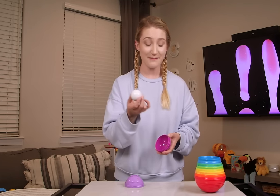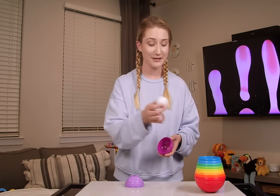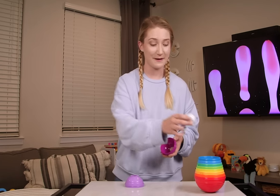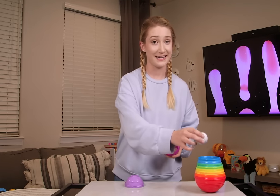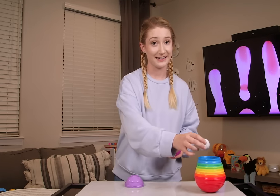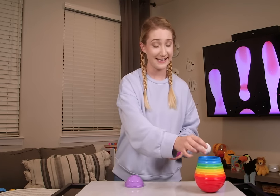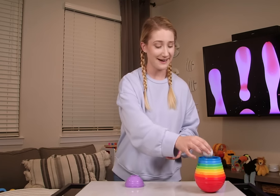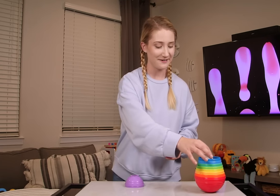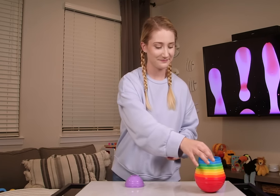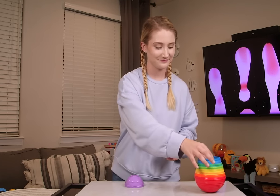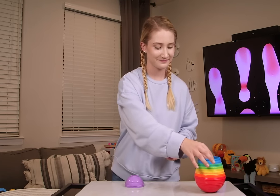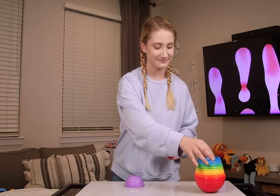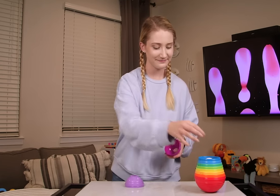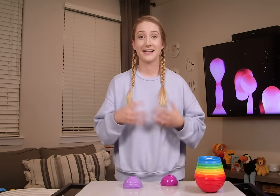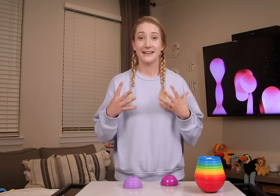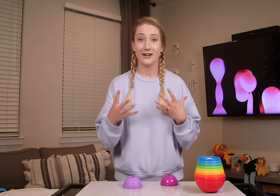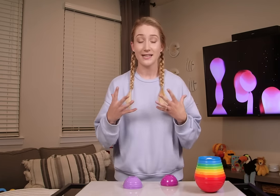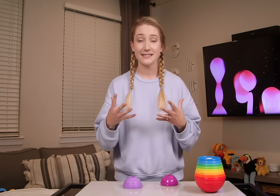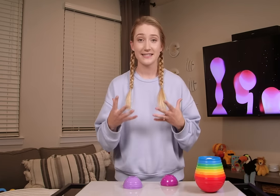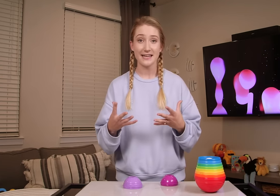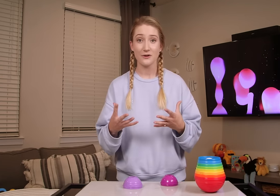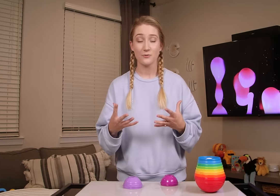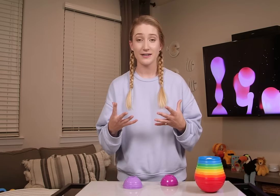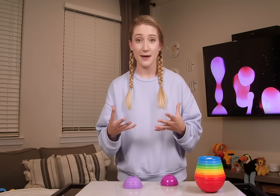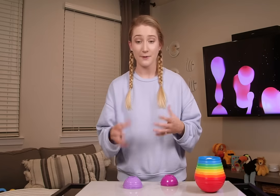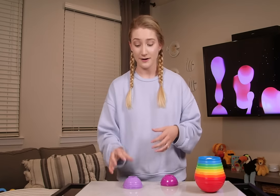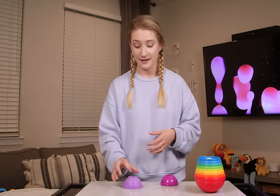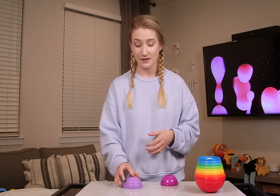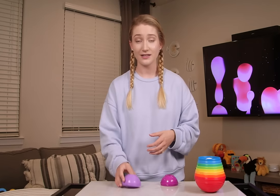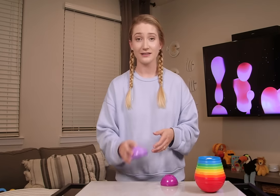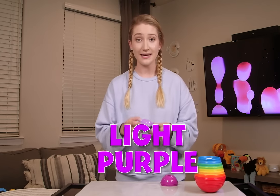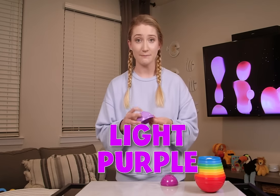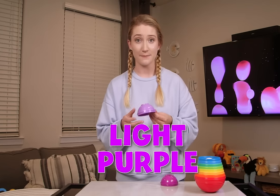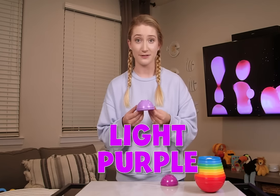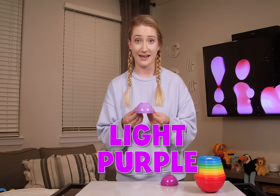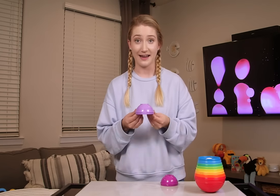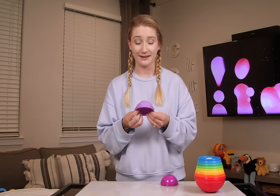I'm going to put it in here. Now let's see what number is on the light purple side.